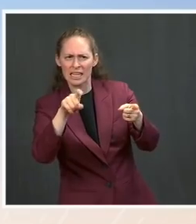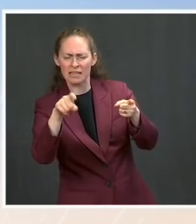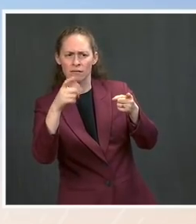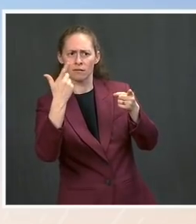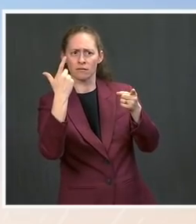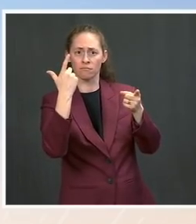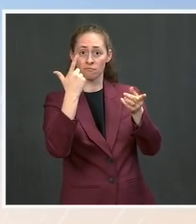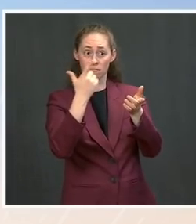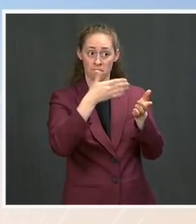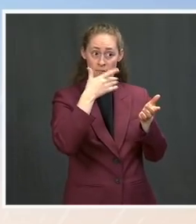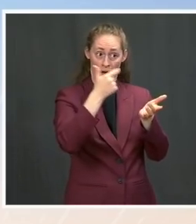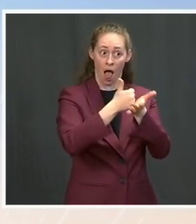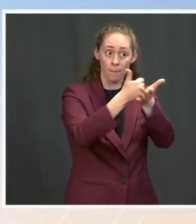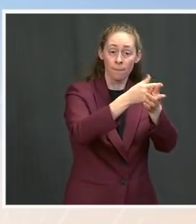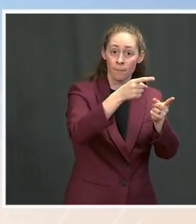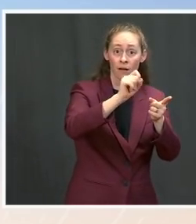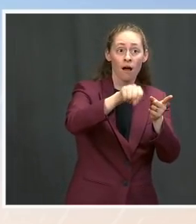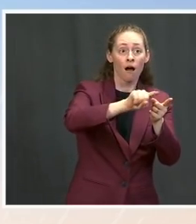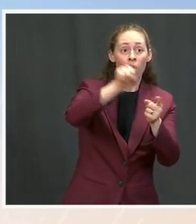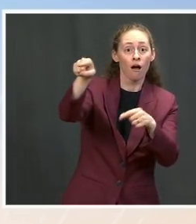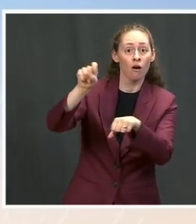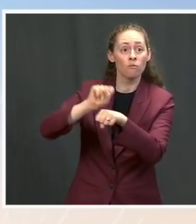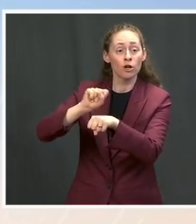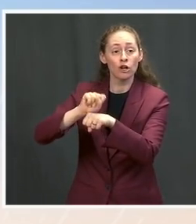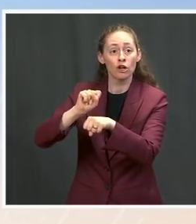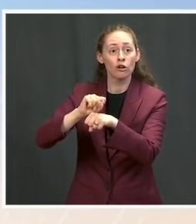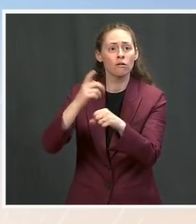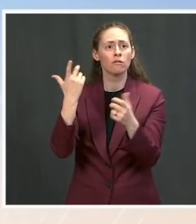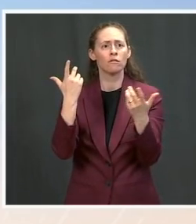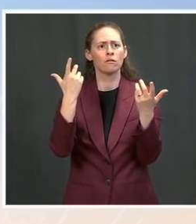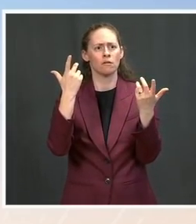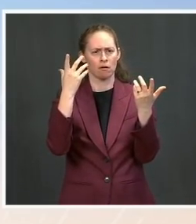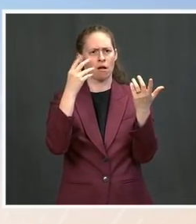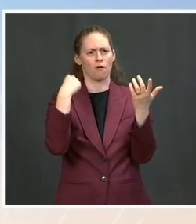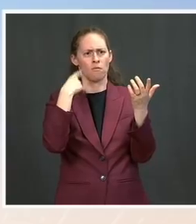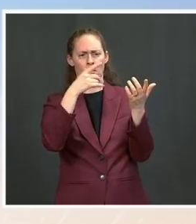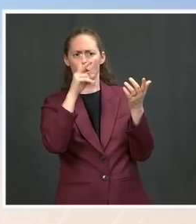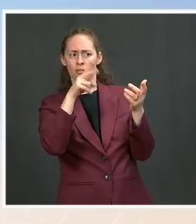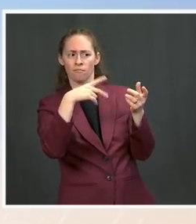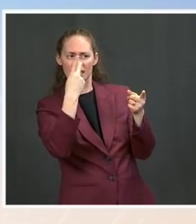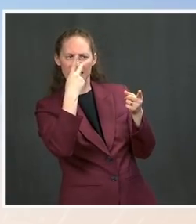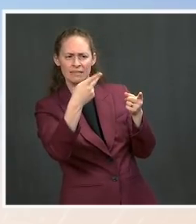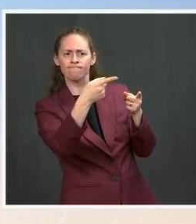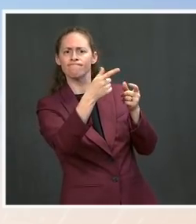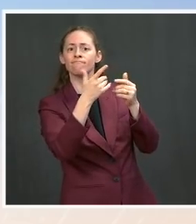that will have a long-term benefit. The Press: Do you think that there could be another round of direct payments in one of these bills?